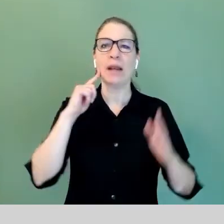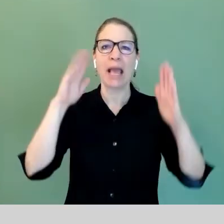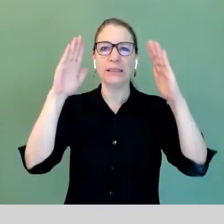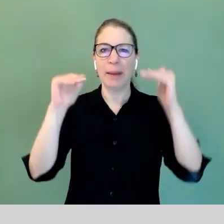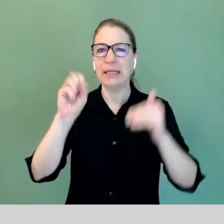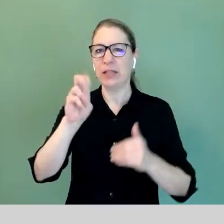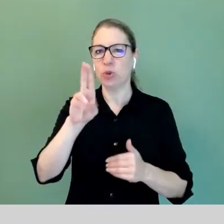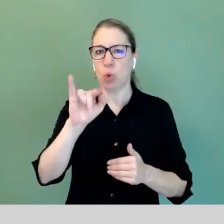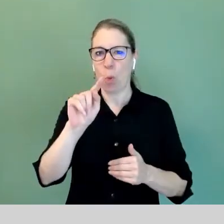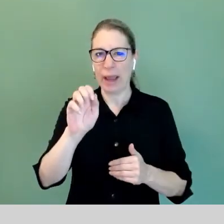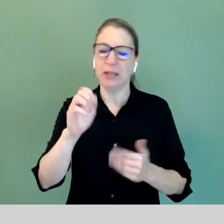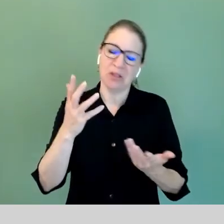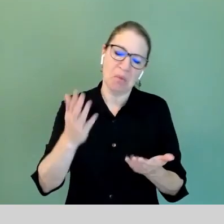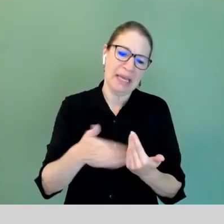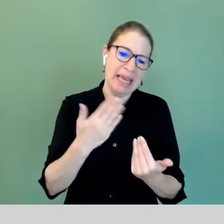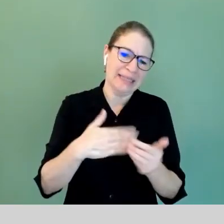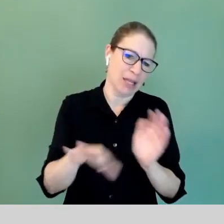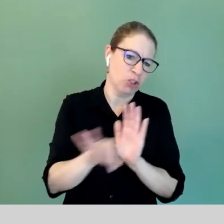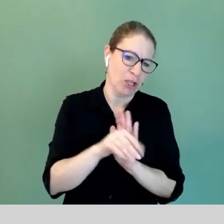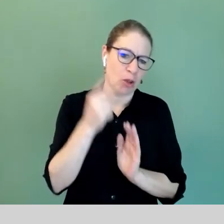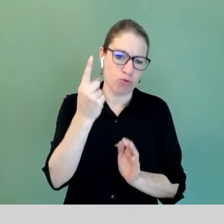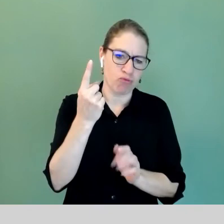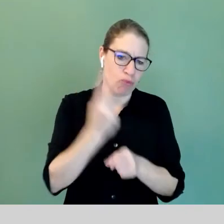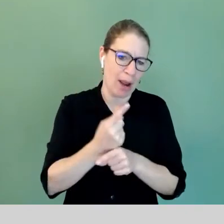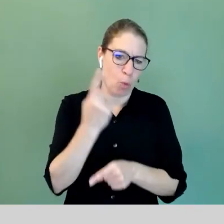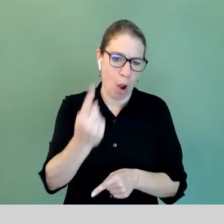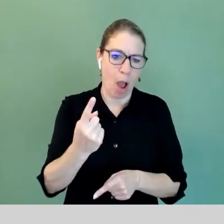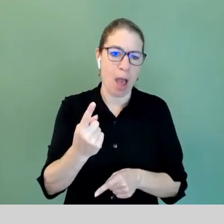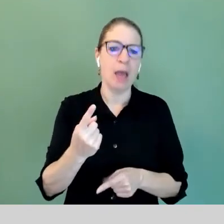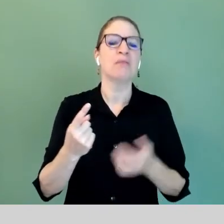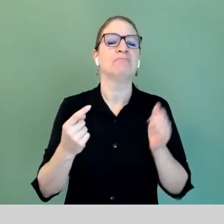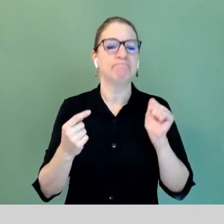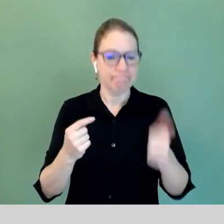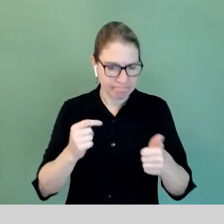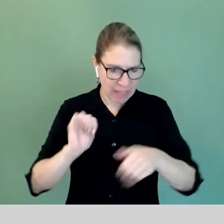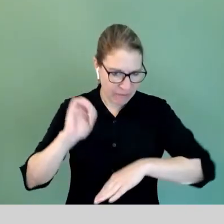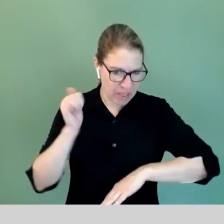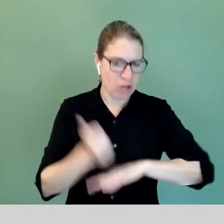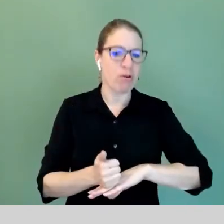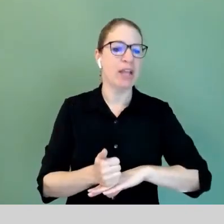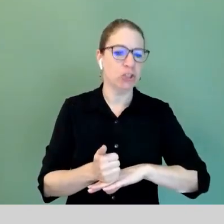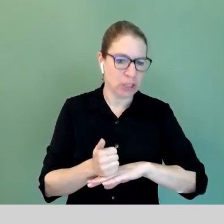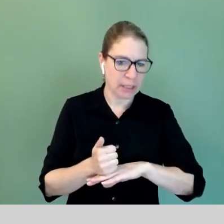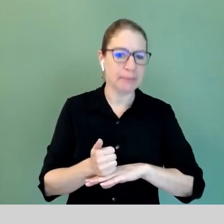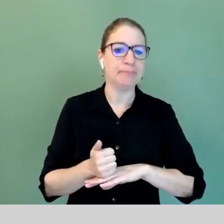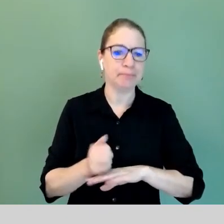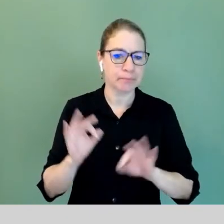so I pick the right suite and that's the configuration that I want to use for my checkpoints.